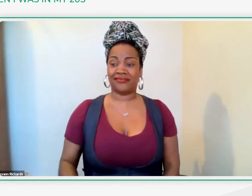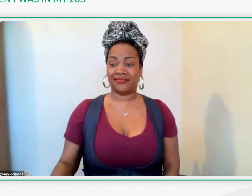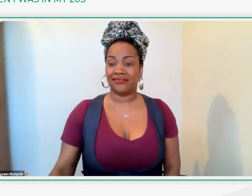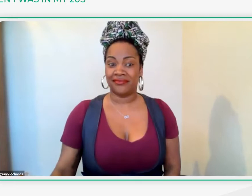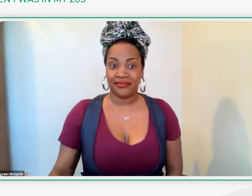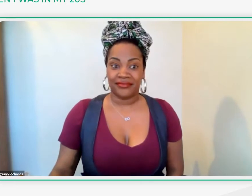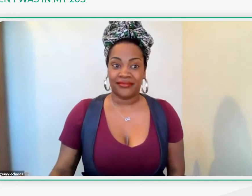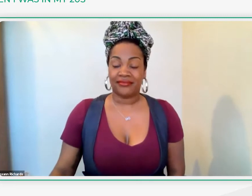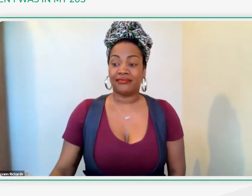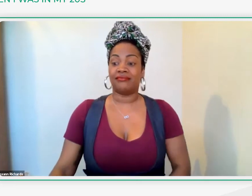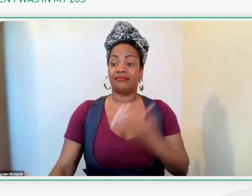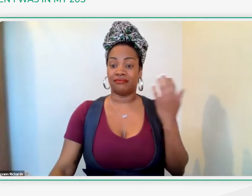to start.